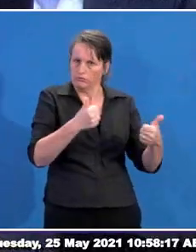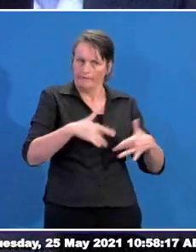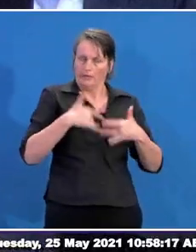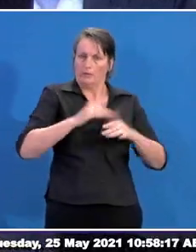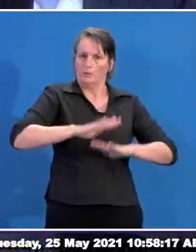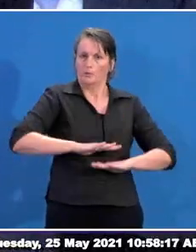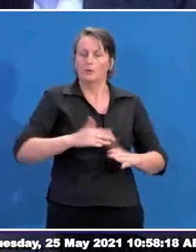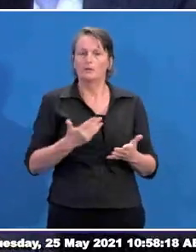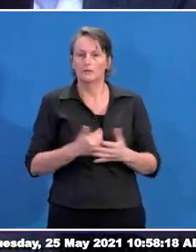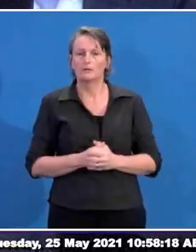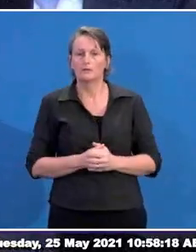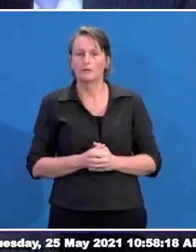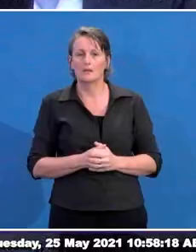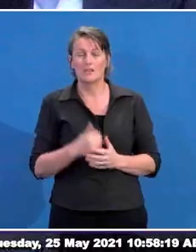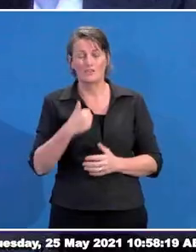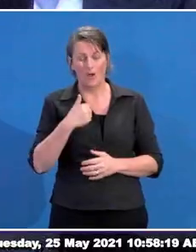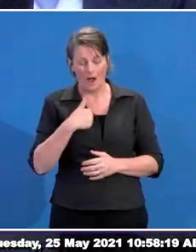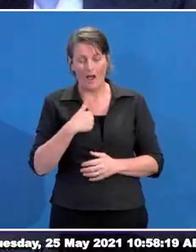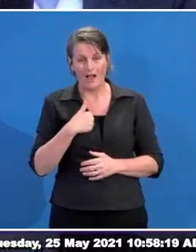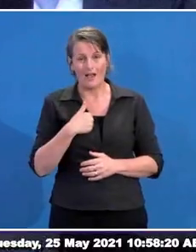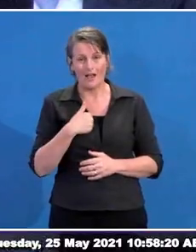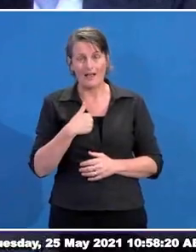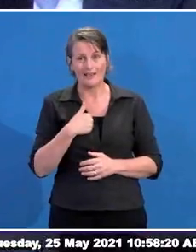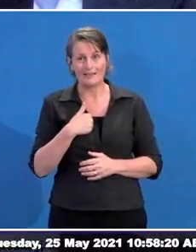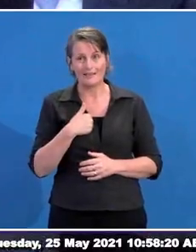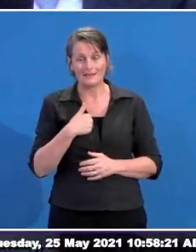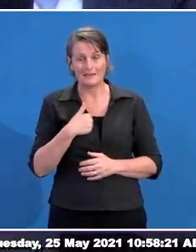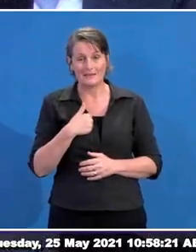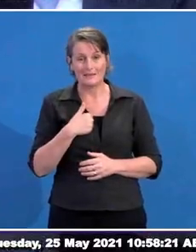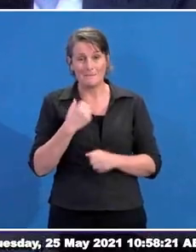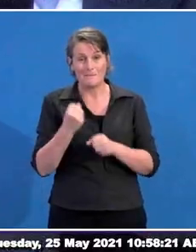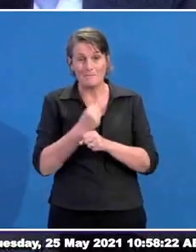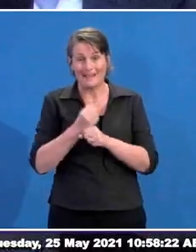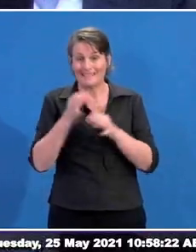And I had to make the hardest decision. I consulted with as many people as I could